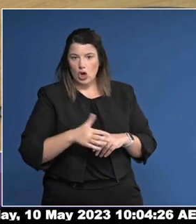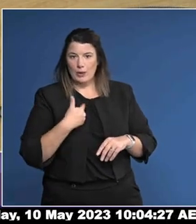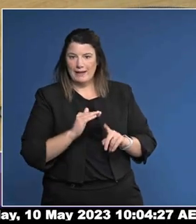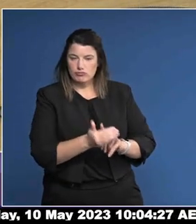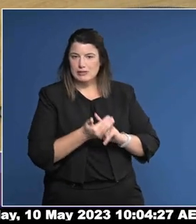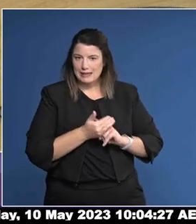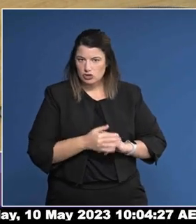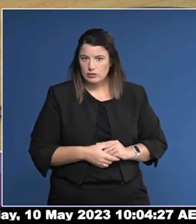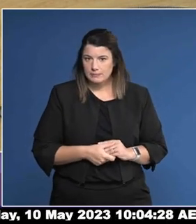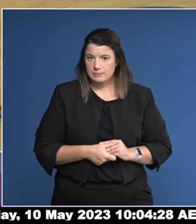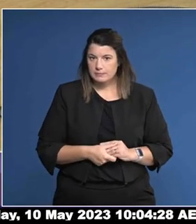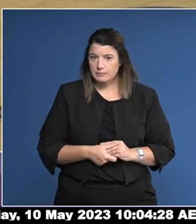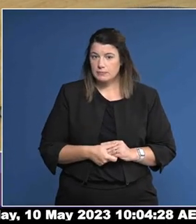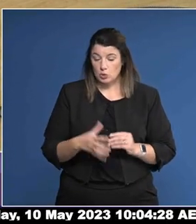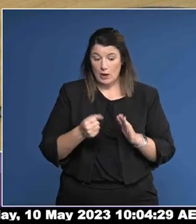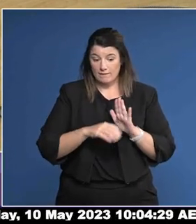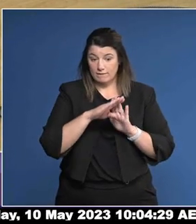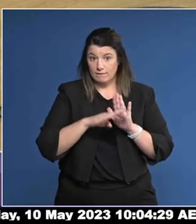Yes. MS EASTMAN: And you were aware that a guardian was appointed?